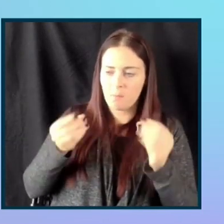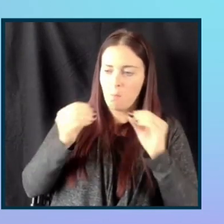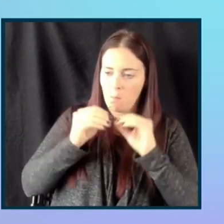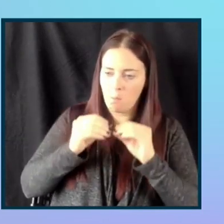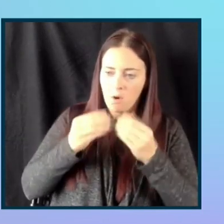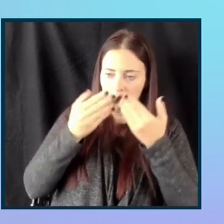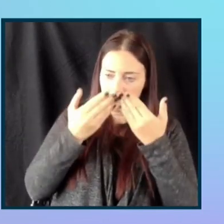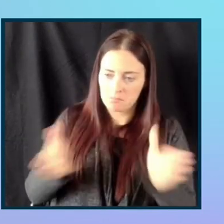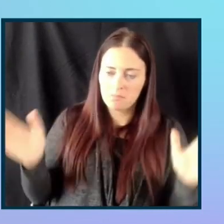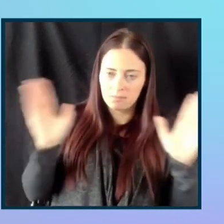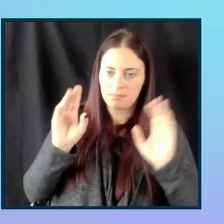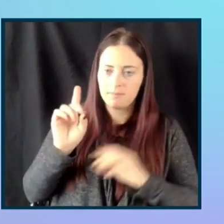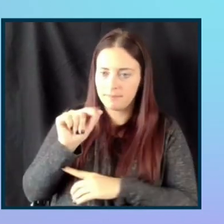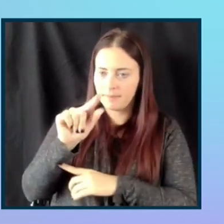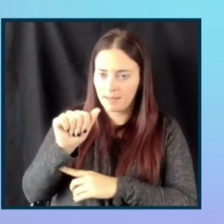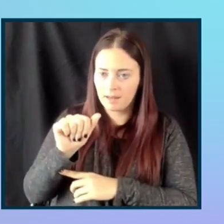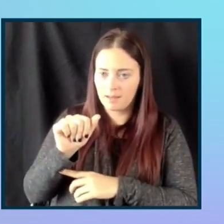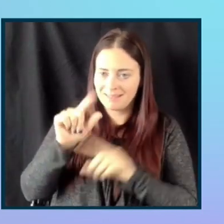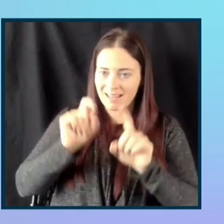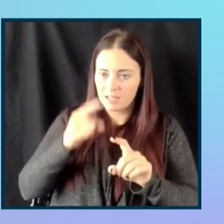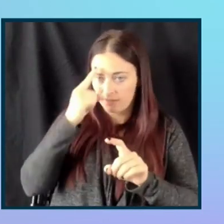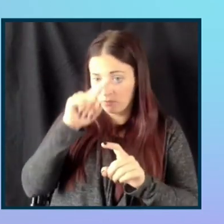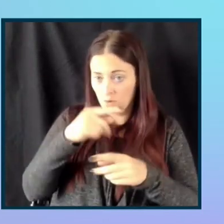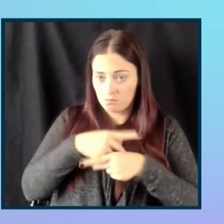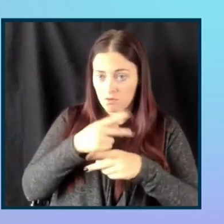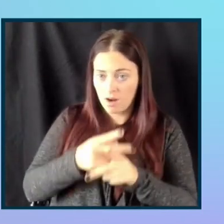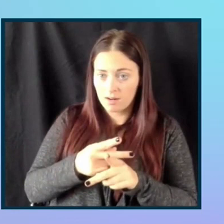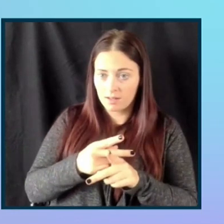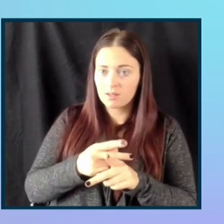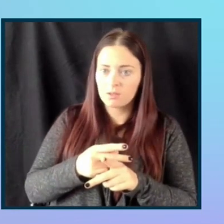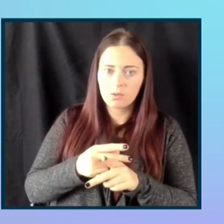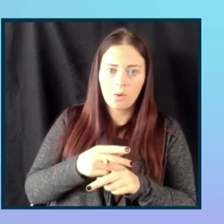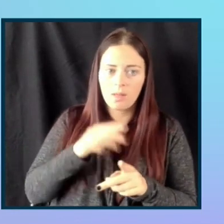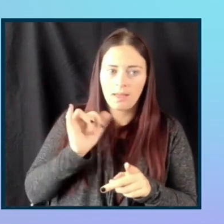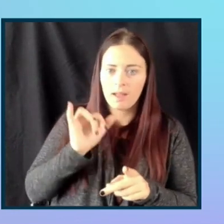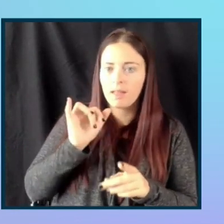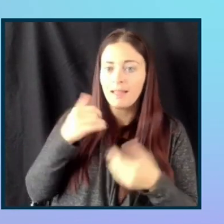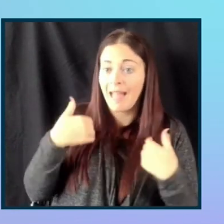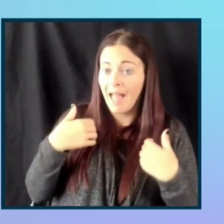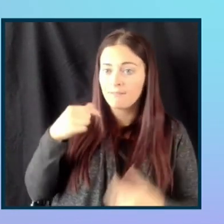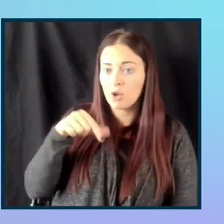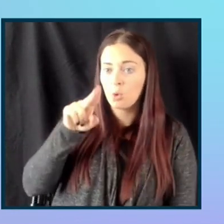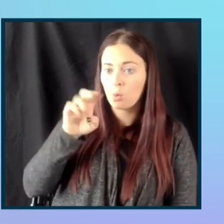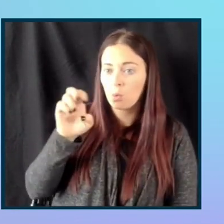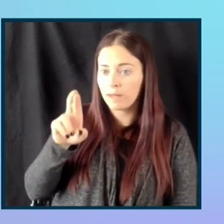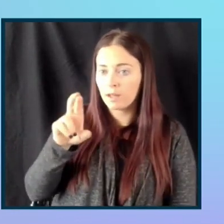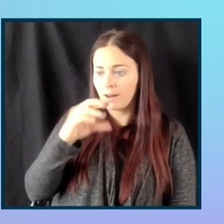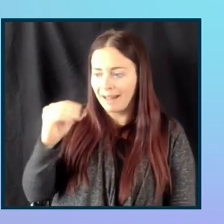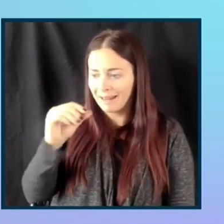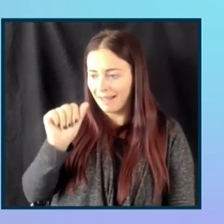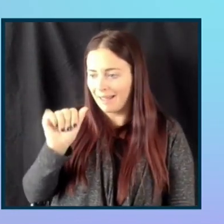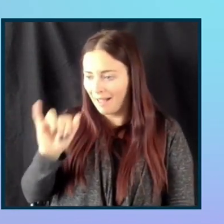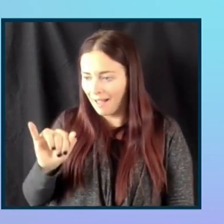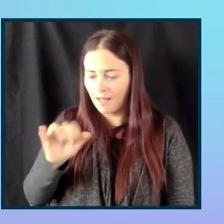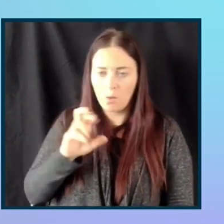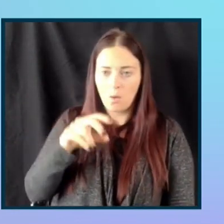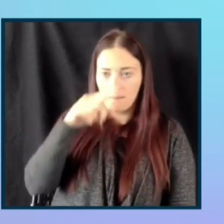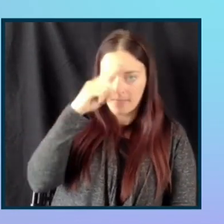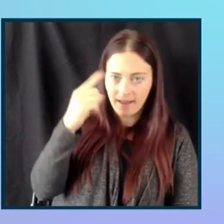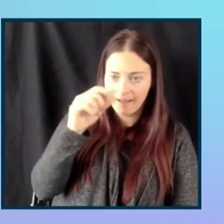to the success of products. There's groups like Queer in AI, or Black in AI, who are out there doing this work. There's a...